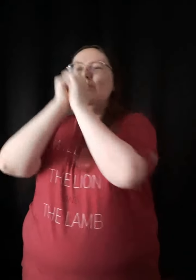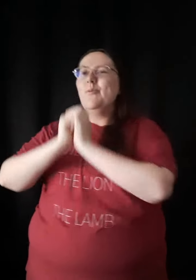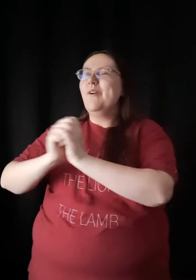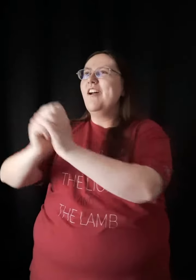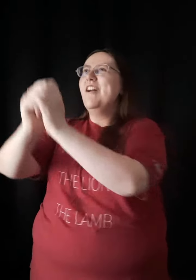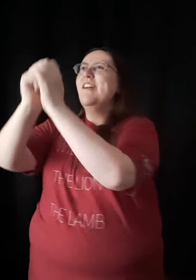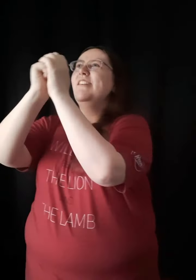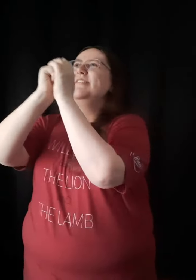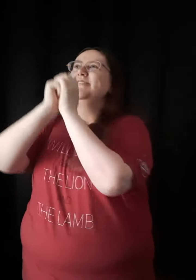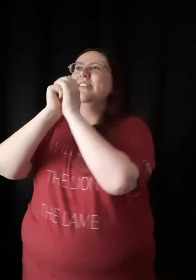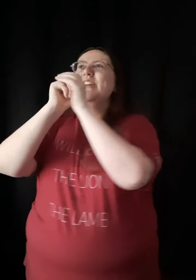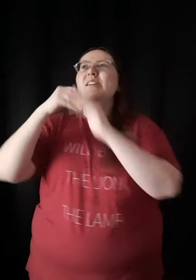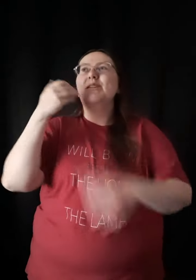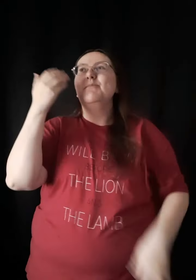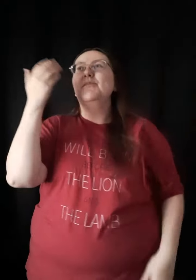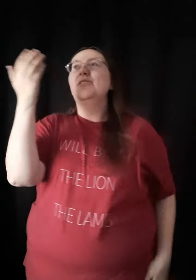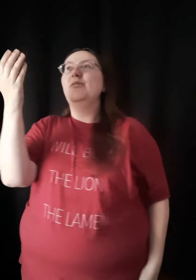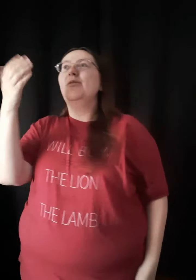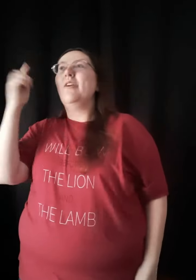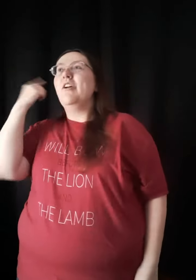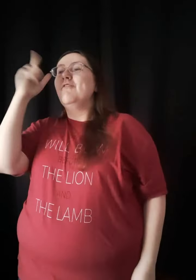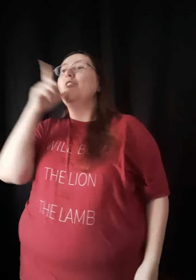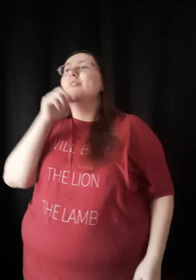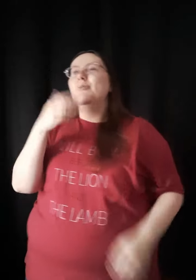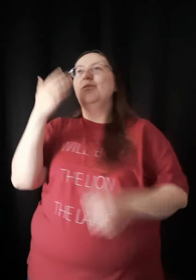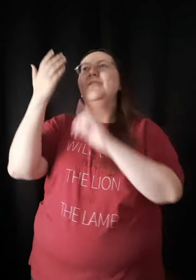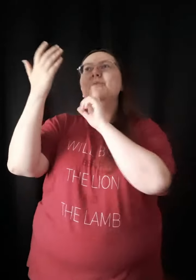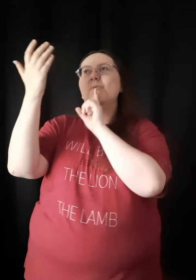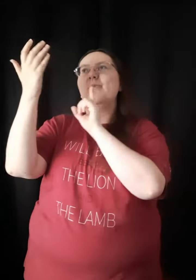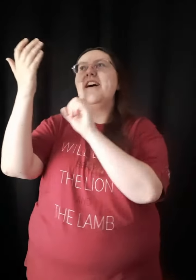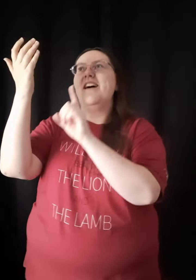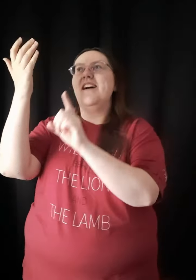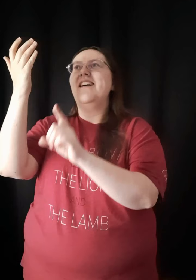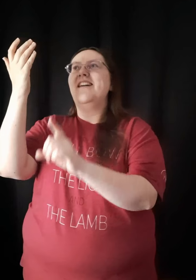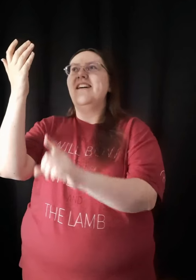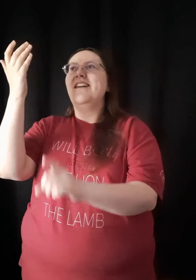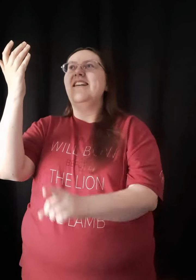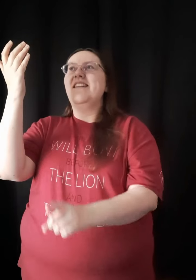We worship You for who you are, for who are